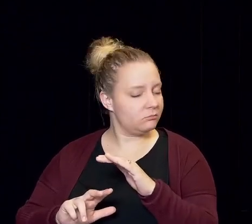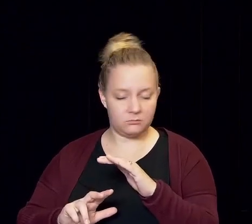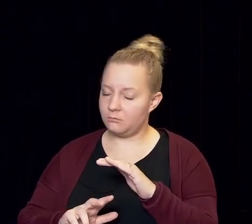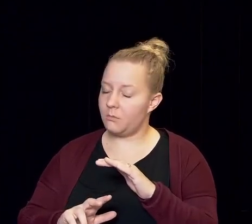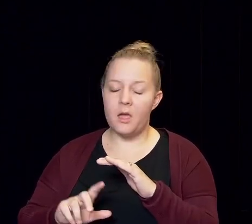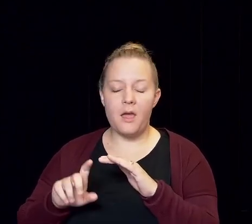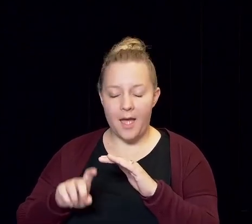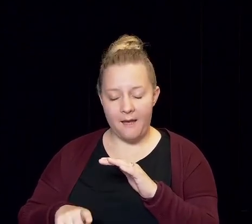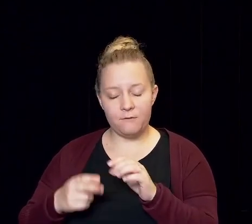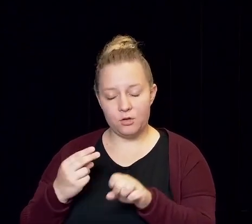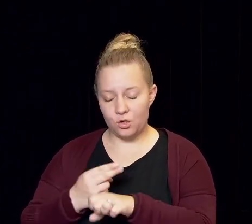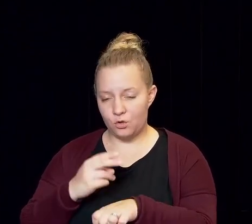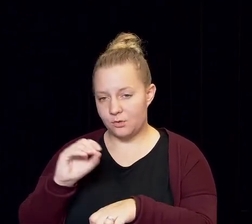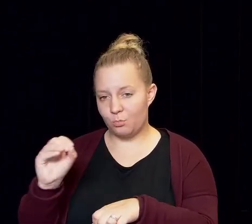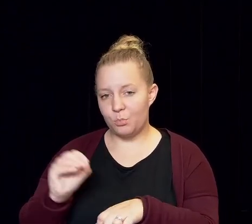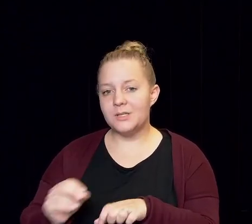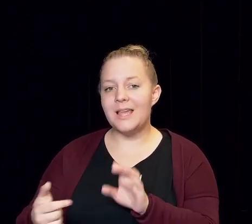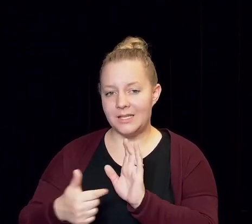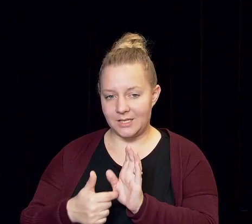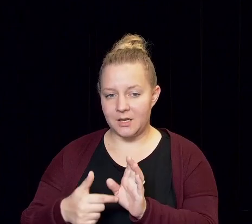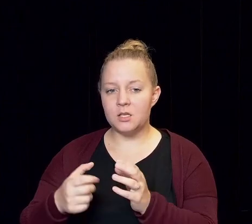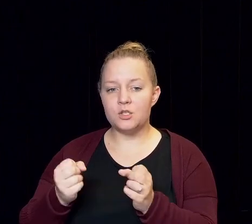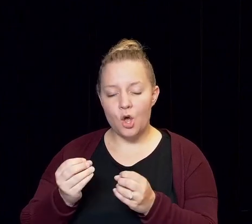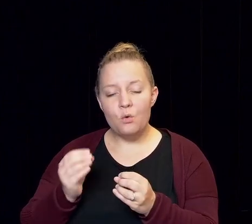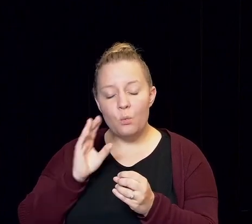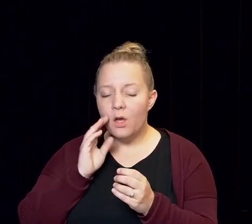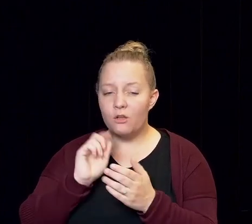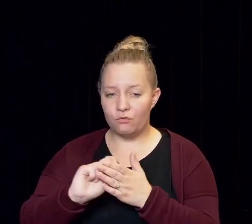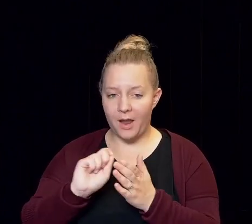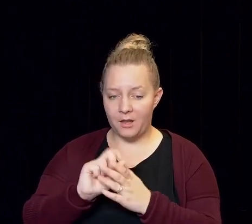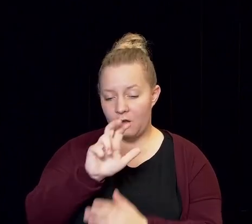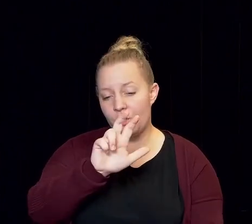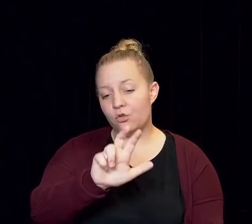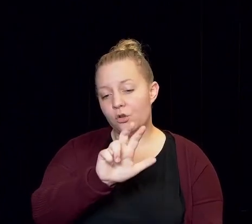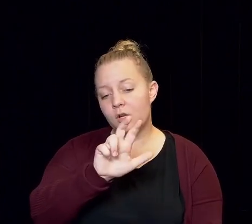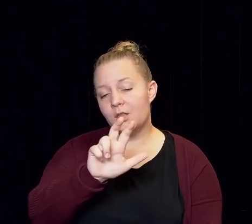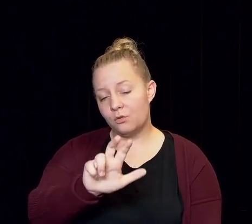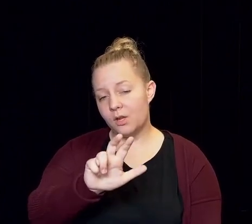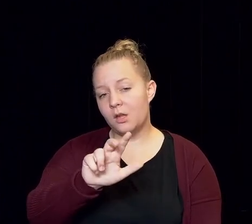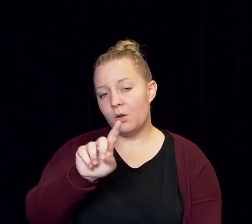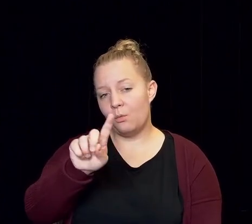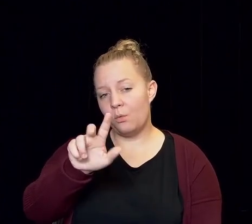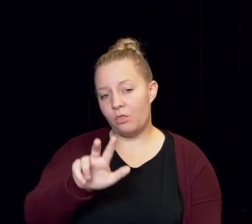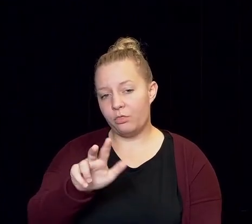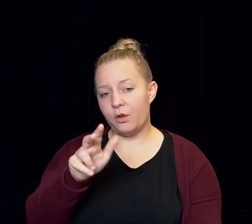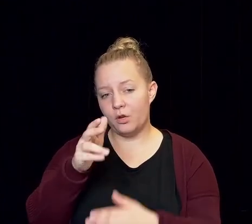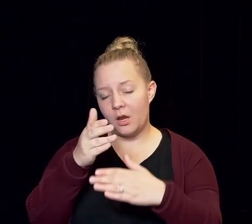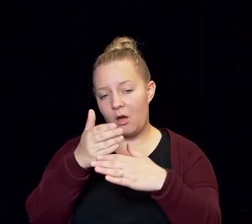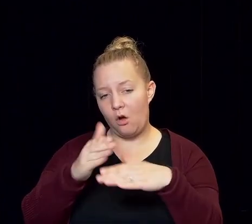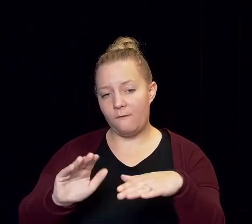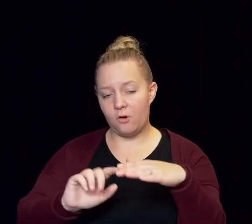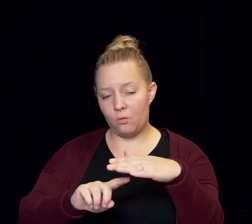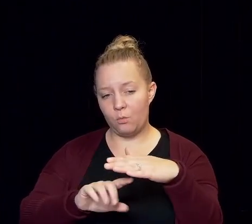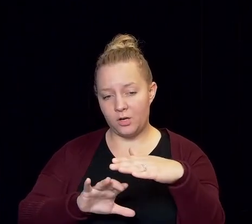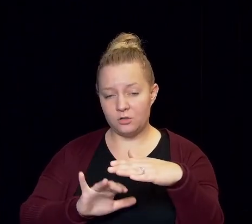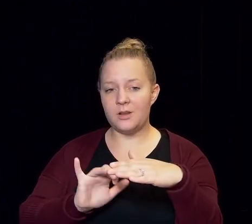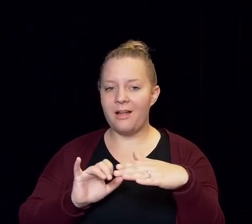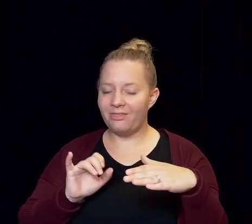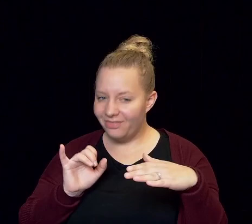So, we are going to write the 33 and 1/3% over 100 because that's what percent's are.